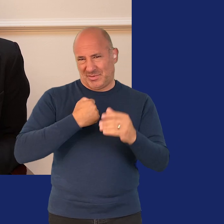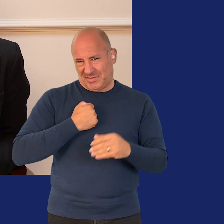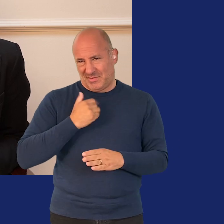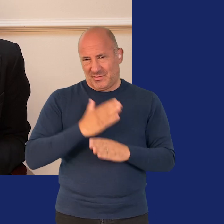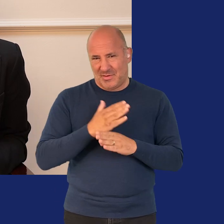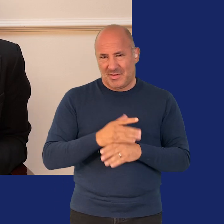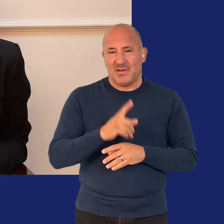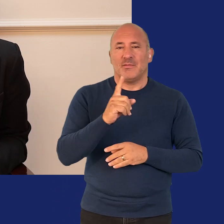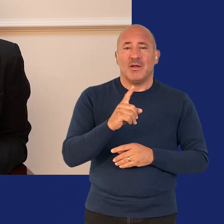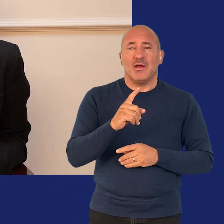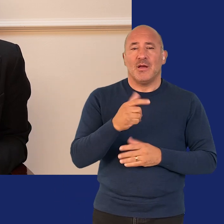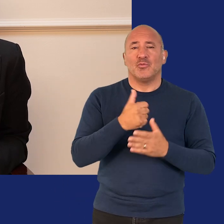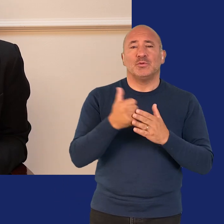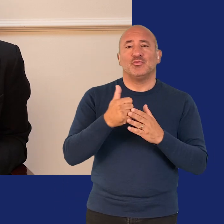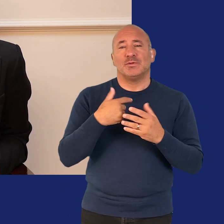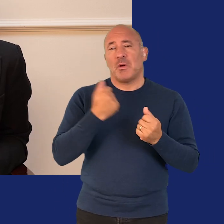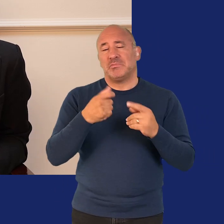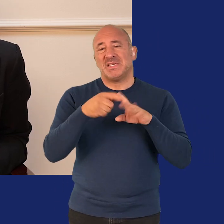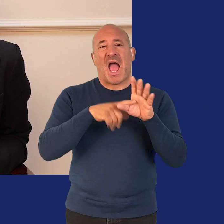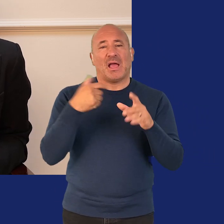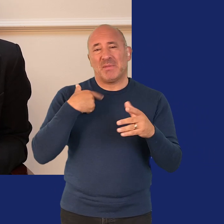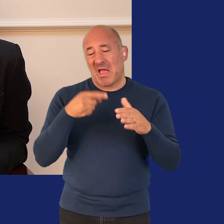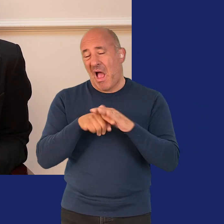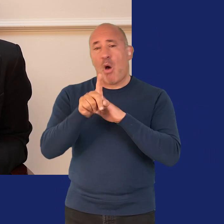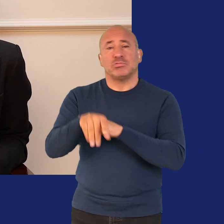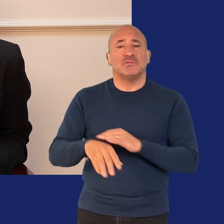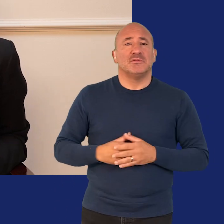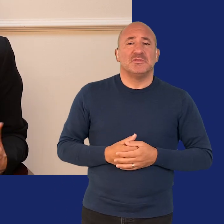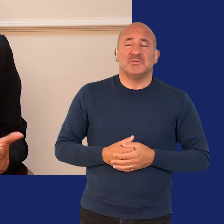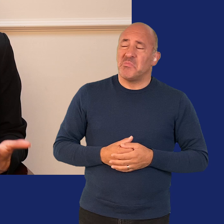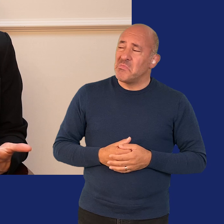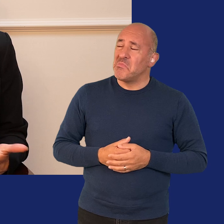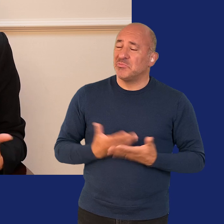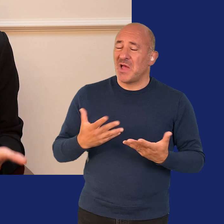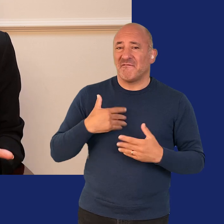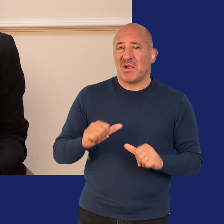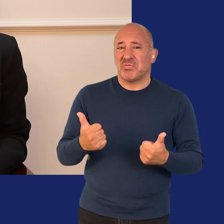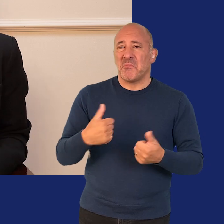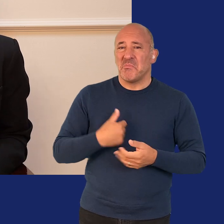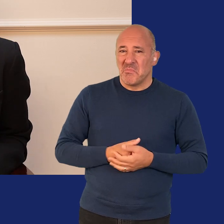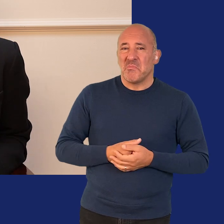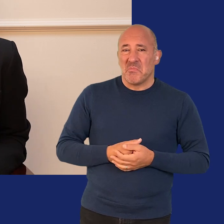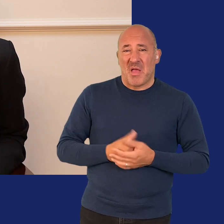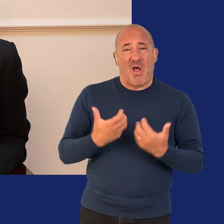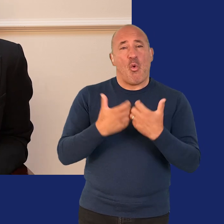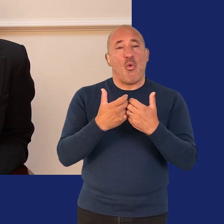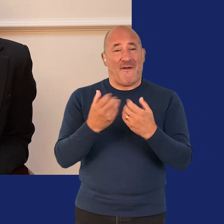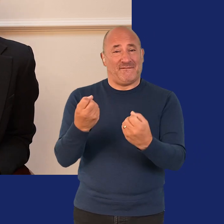But actually the days where I walk out and I'm like, yeah, I've done a good job today. Josh: Yeah. Jess: Is where you get that one-on-one feedback and you've had that connection with somebody. Josh: Mm-hmm. Yeah, of course.